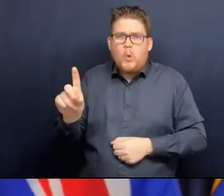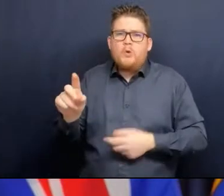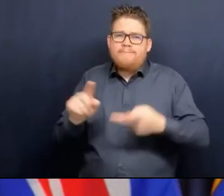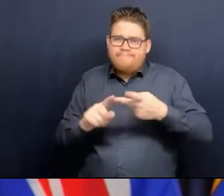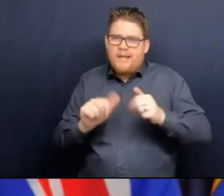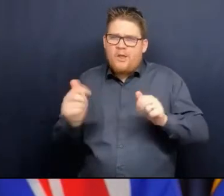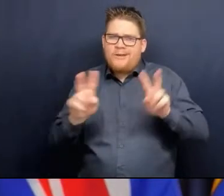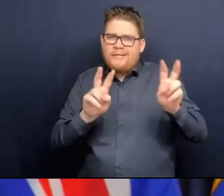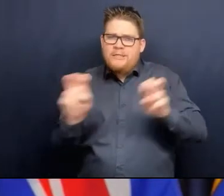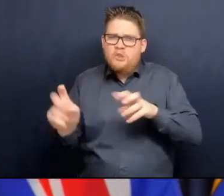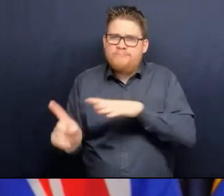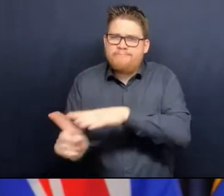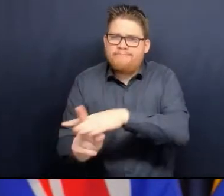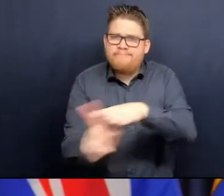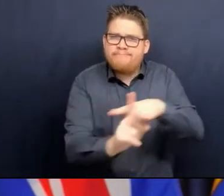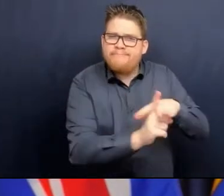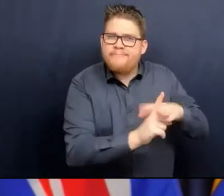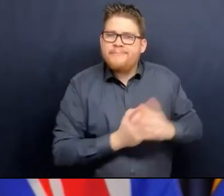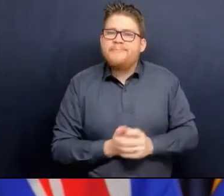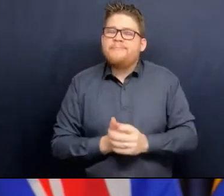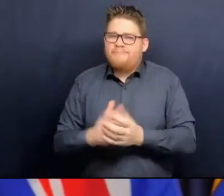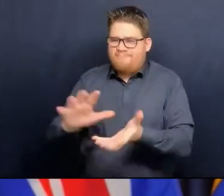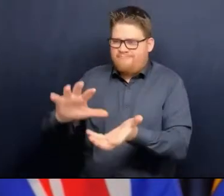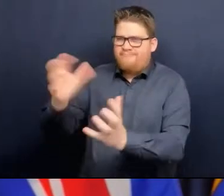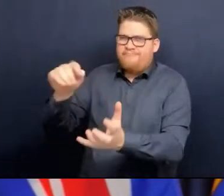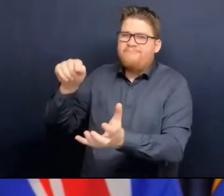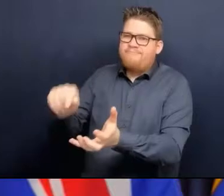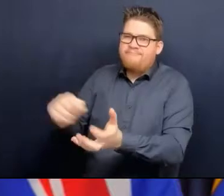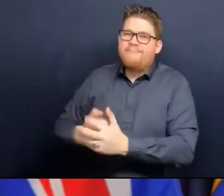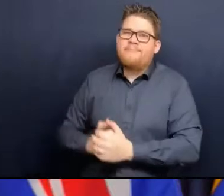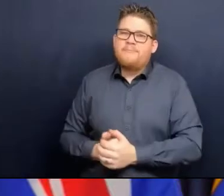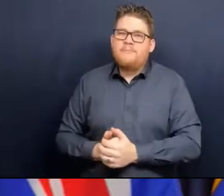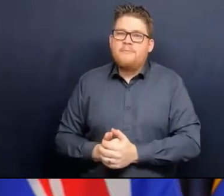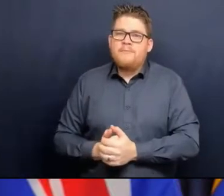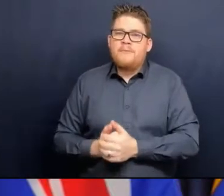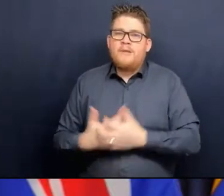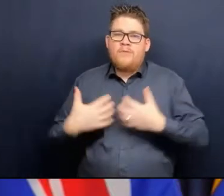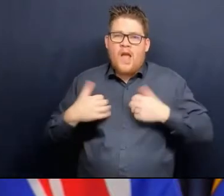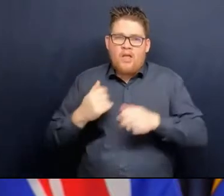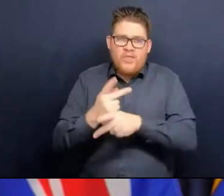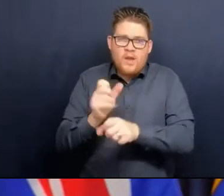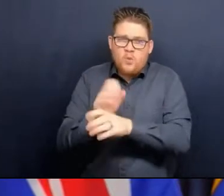emergency. And so on all of these efforts and more the